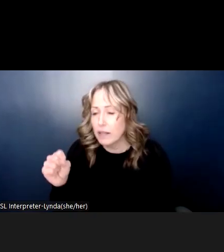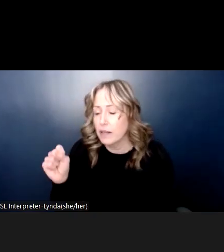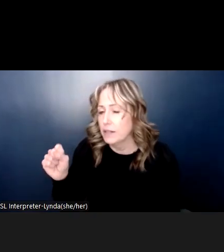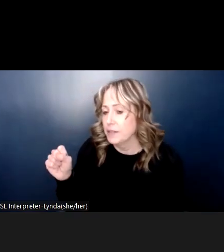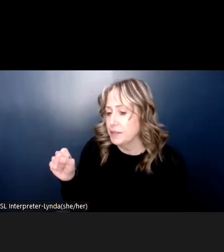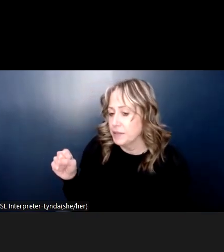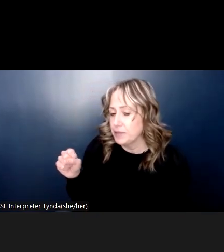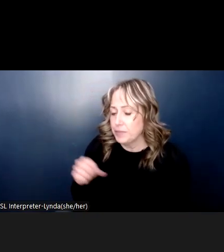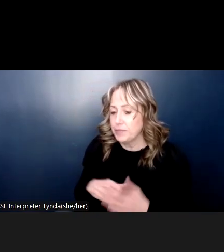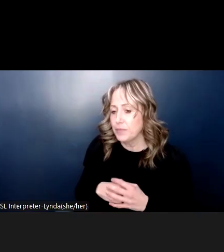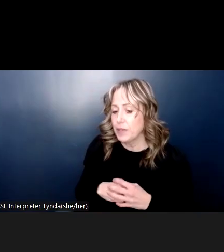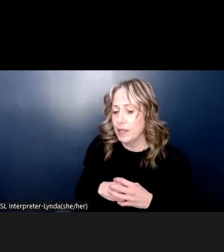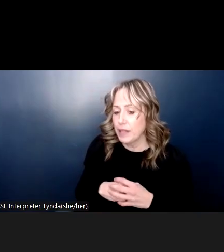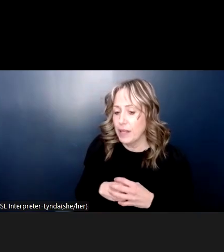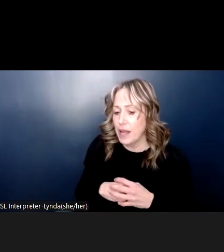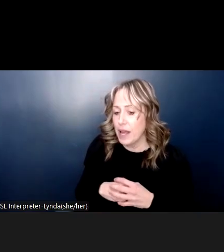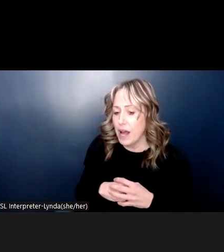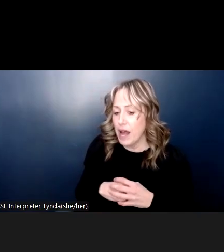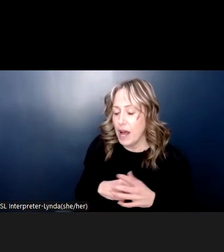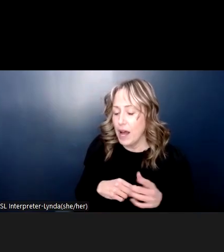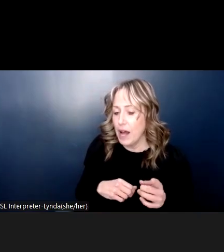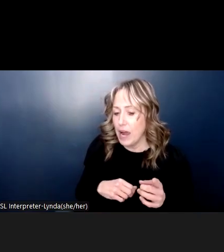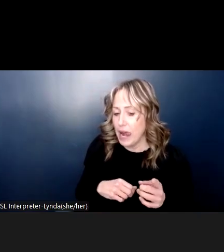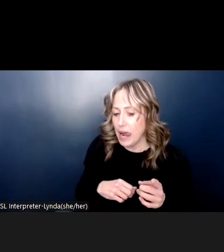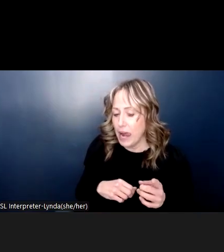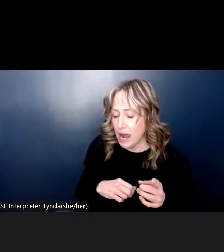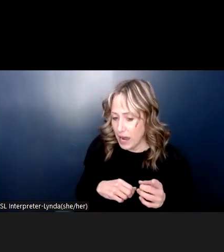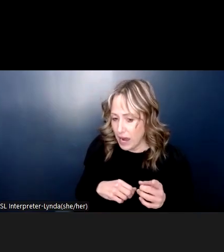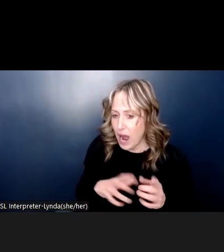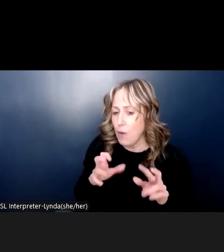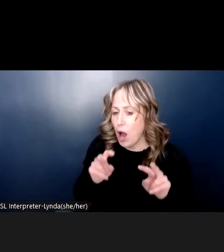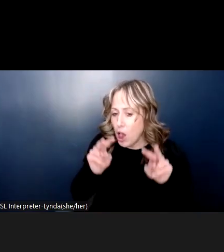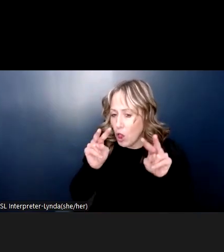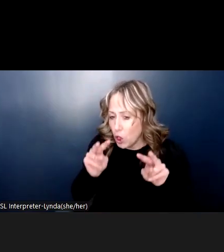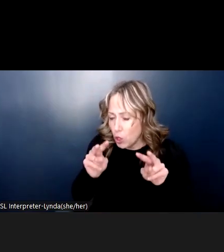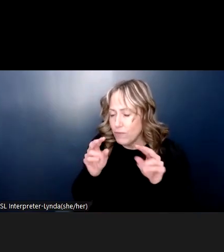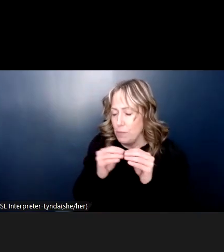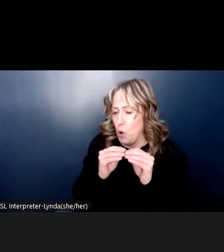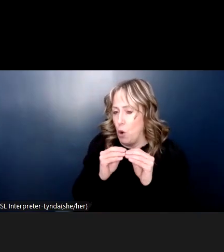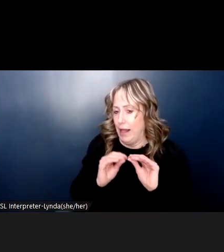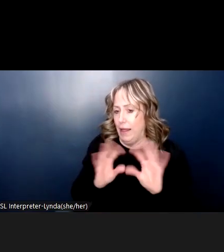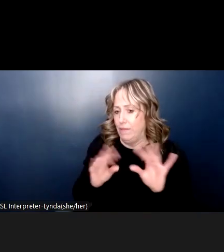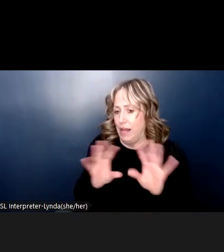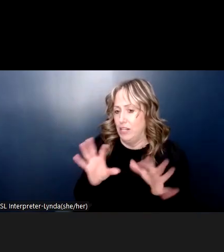I think, if any, I want to look for a little bit more clarification around the notification.